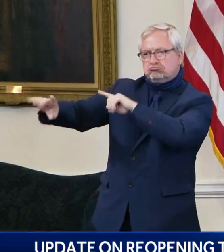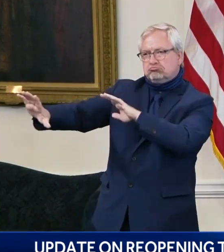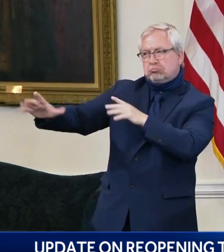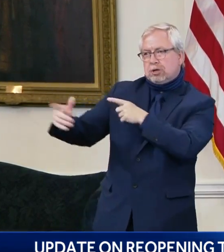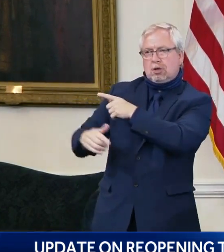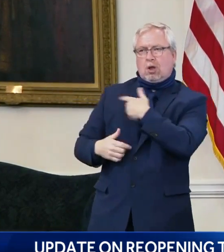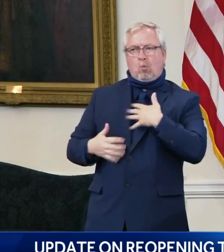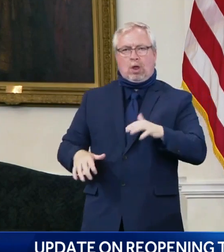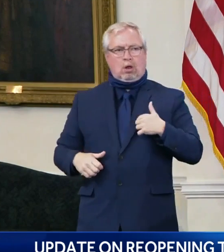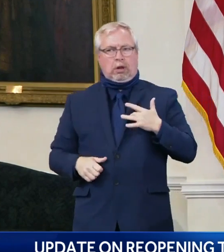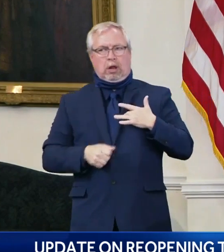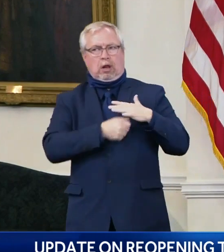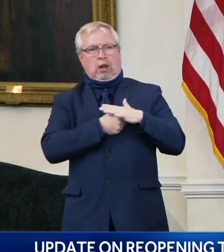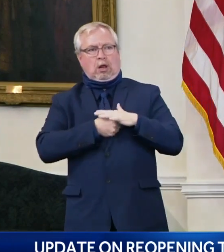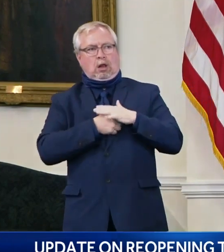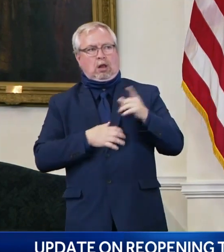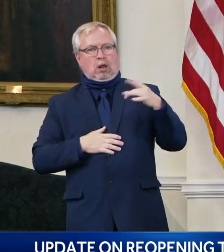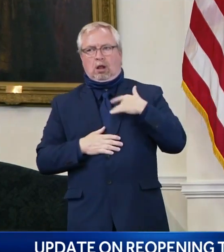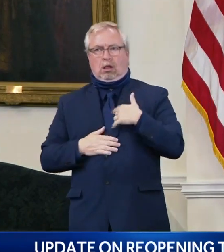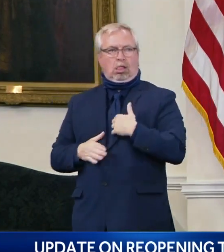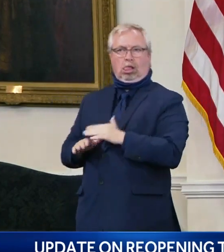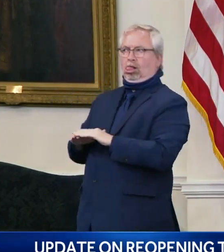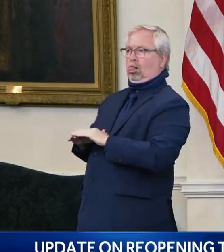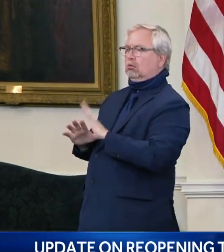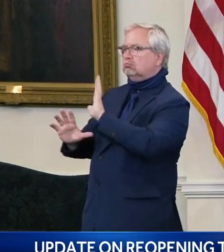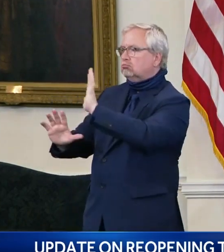WE WANT TO SAY, WE HAVE MADE GREAT PROGRESS HERE.